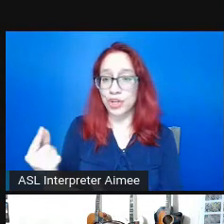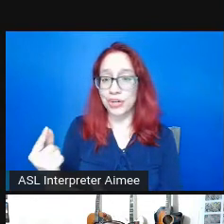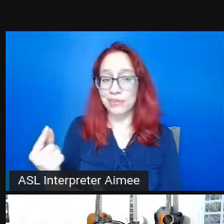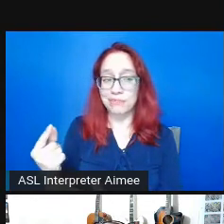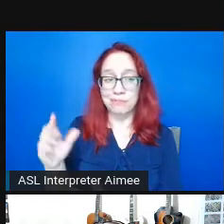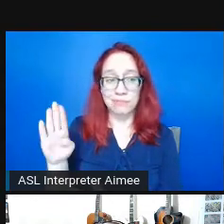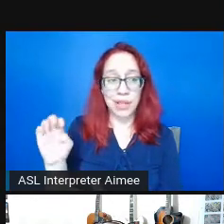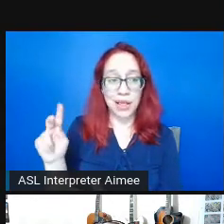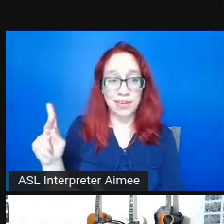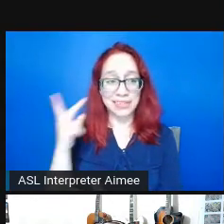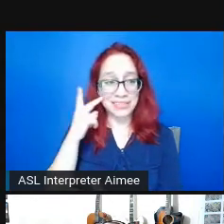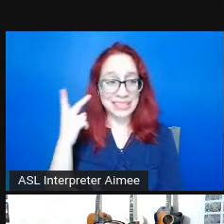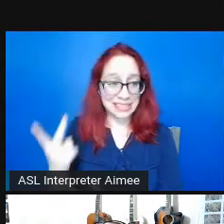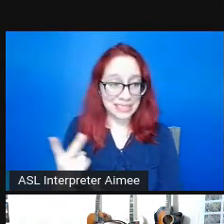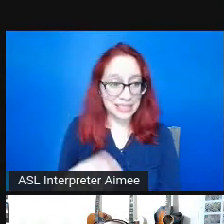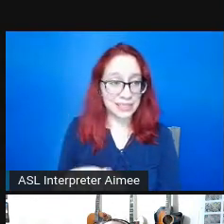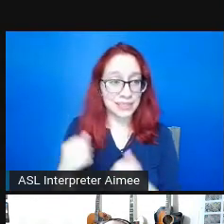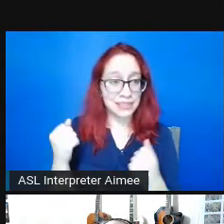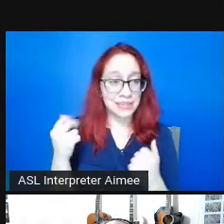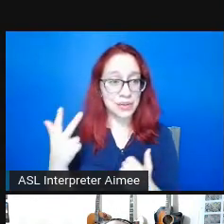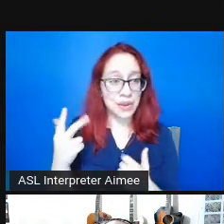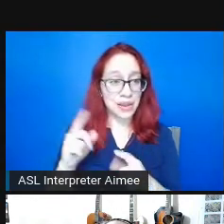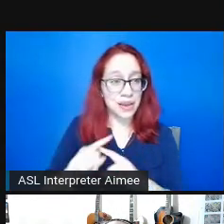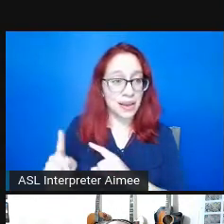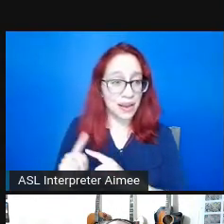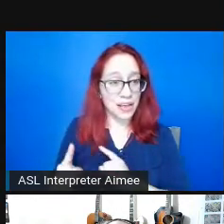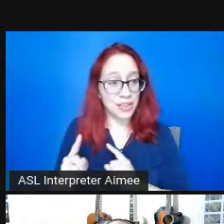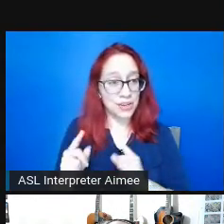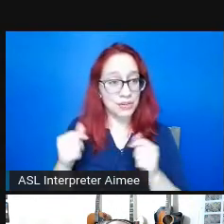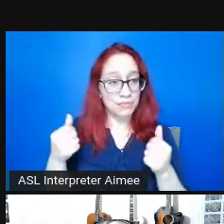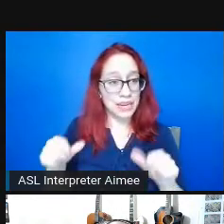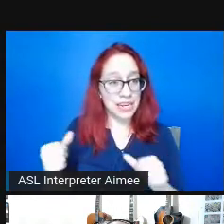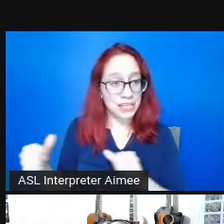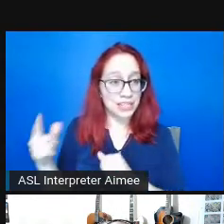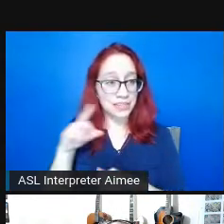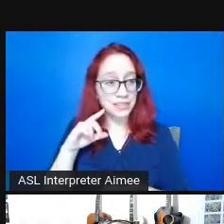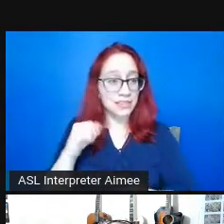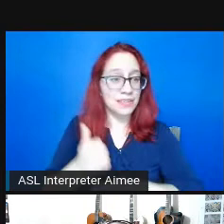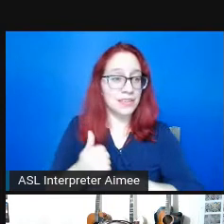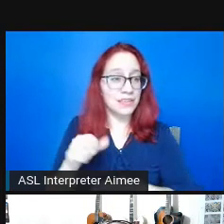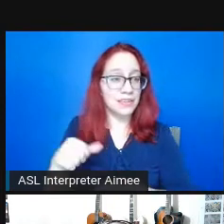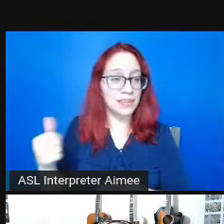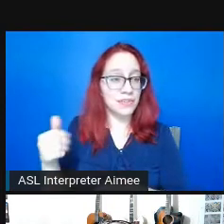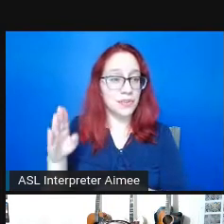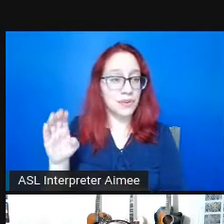I have three other pages that I've set up for, the other blocks that I'm looking at.